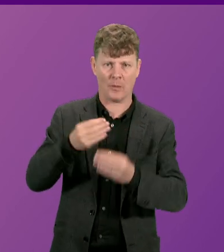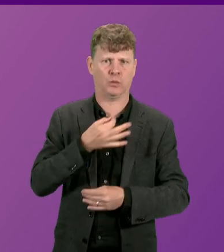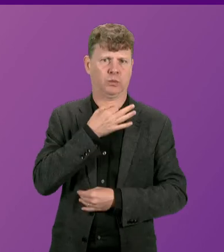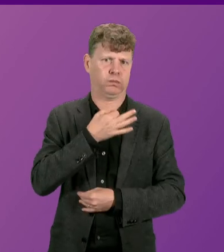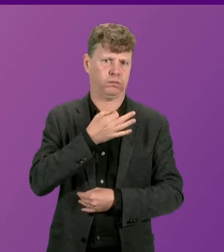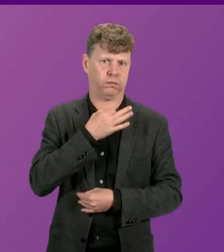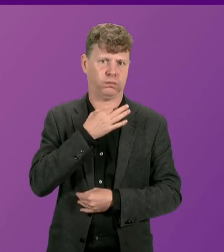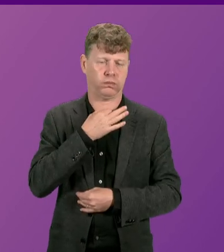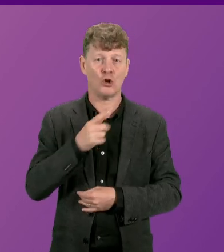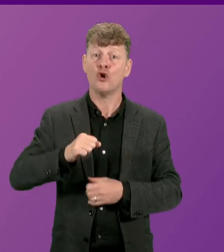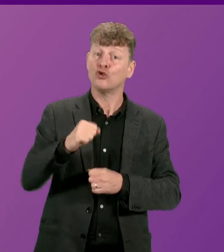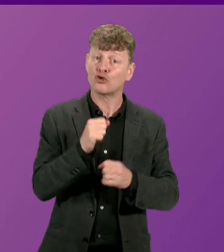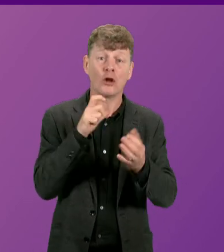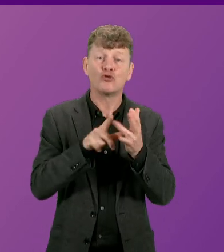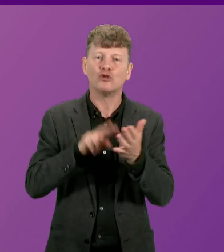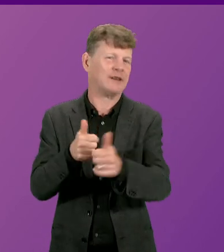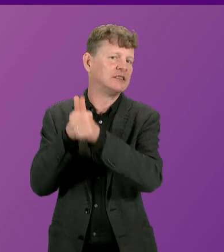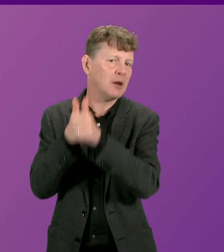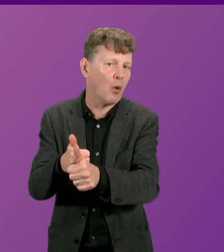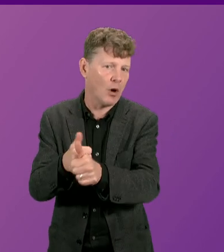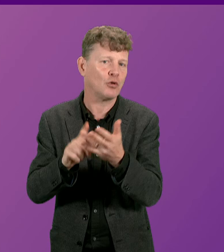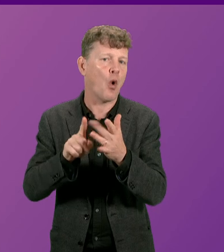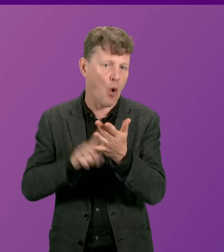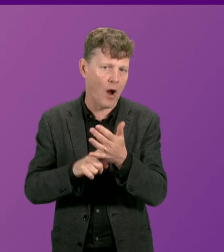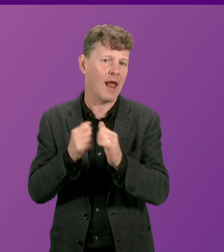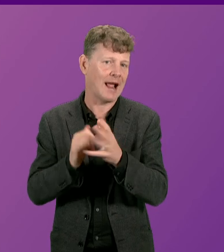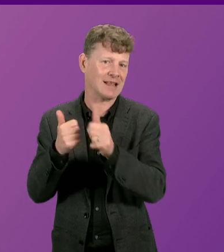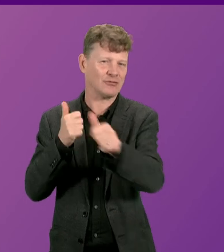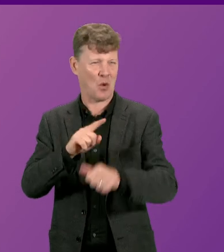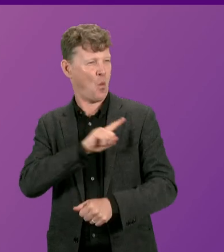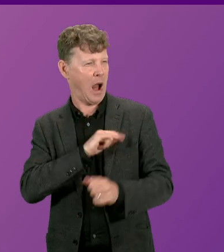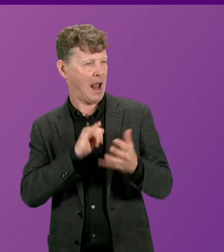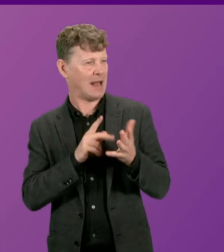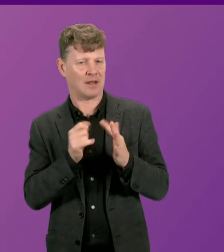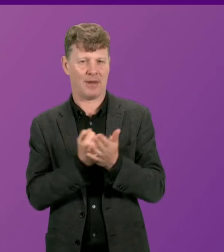Scottish Conservatives support Scotland’s oil and gas industry. Why does the SNP oppose it?